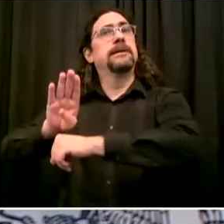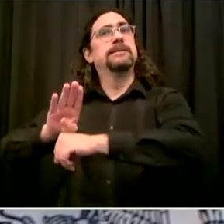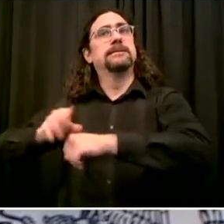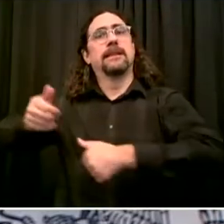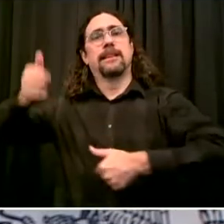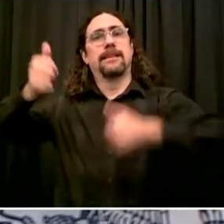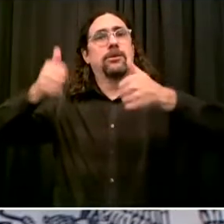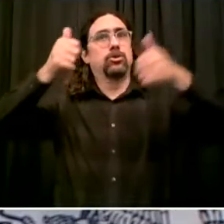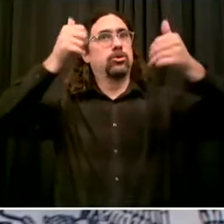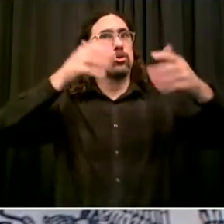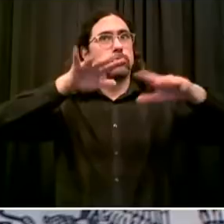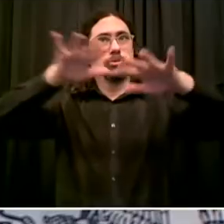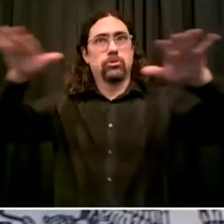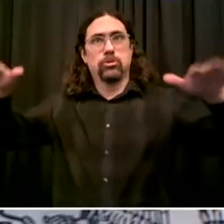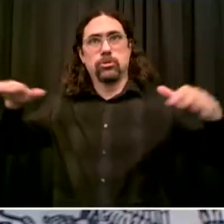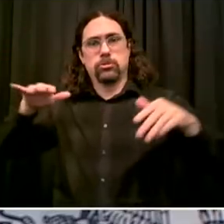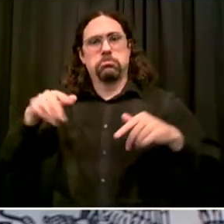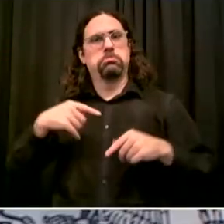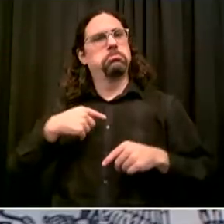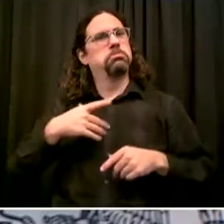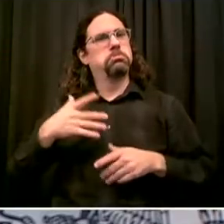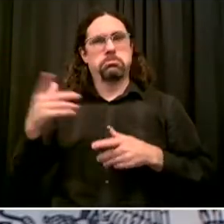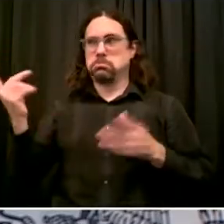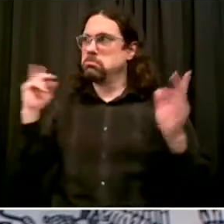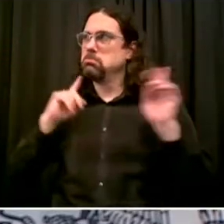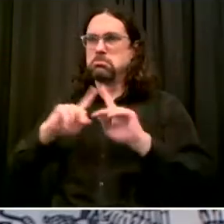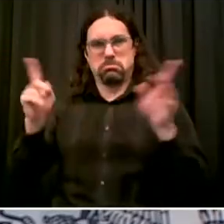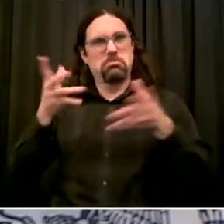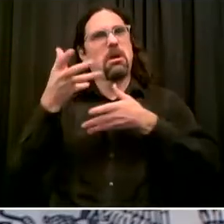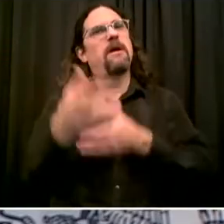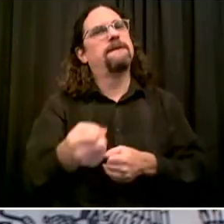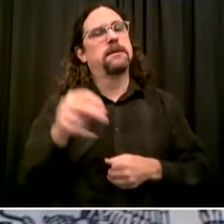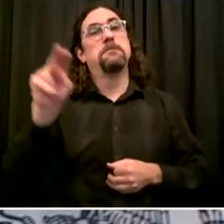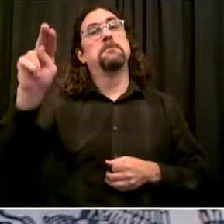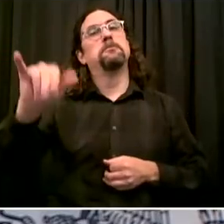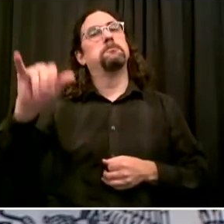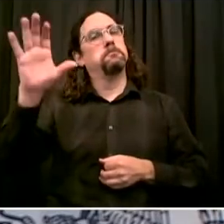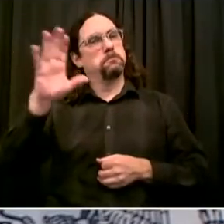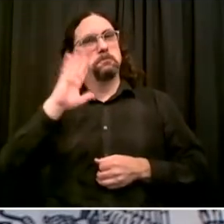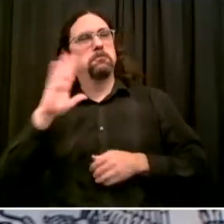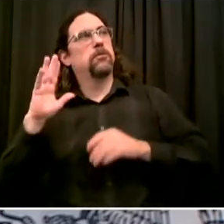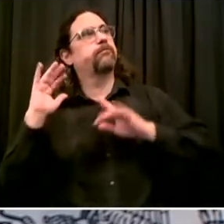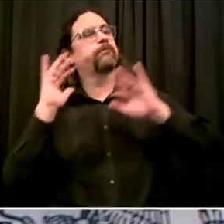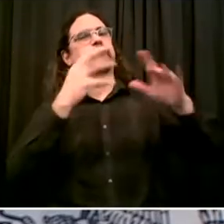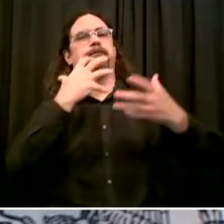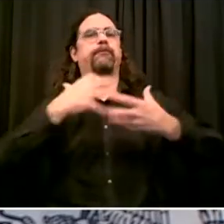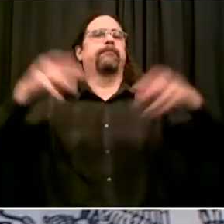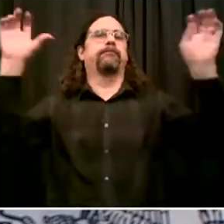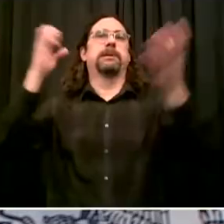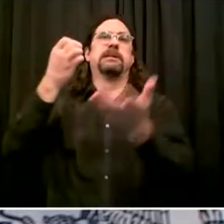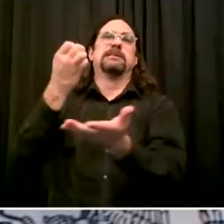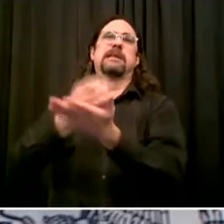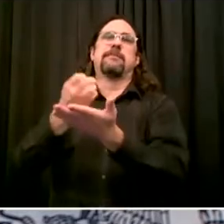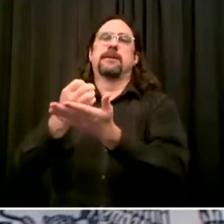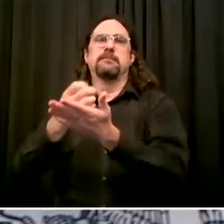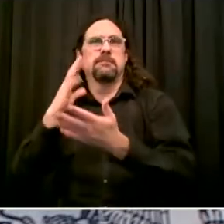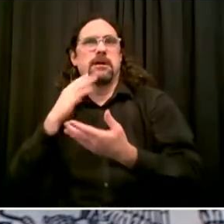INVESTING INTO THE FUTURE. BUSINESS LEADERS IN THE BEGINNING HAVE SHOWN A LOT OF CONFIDENCE IN E THCI TYOF NEW